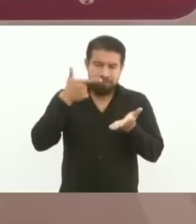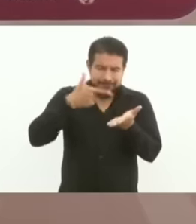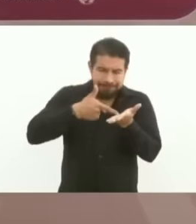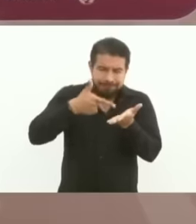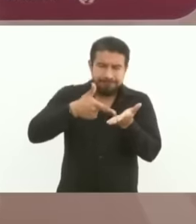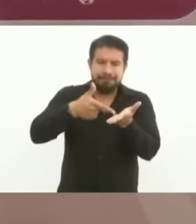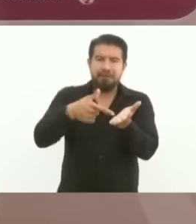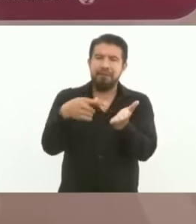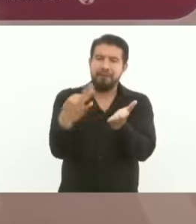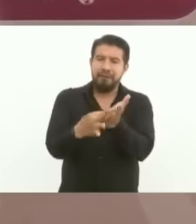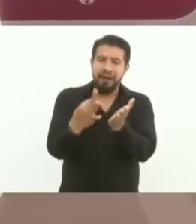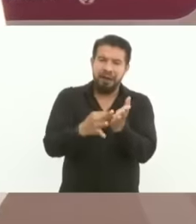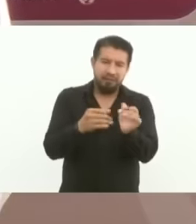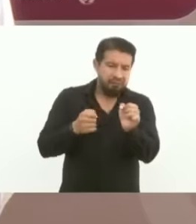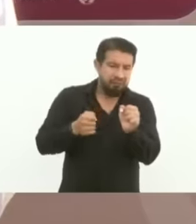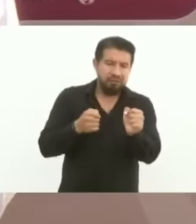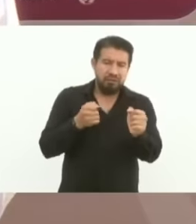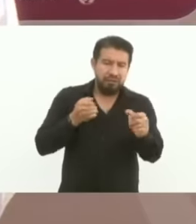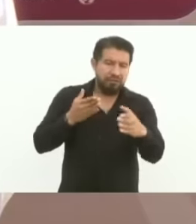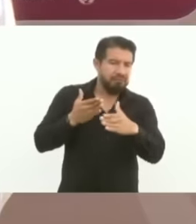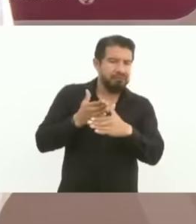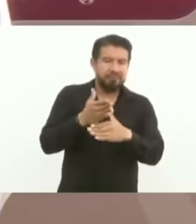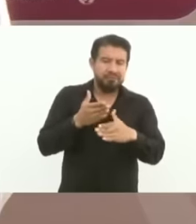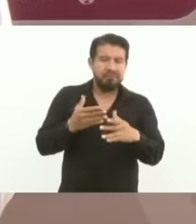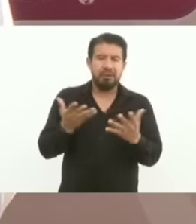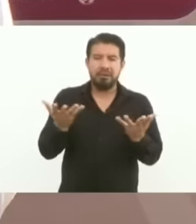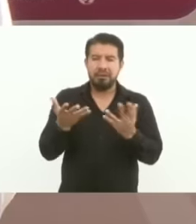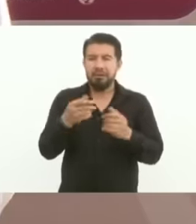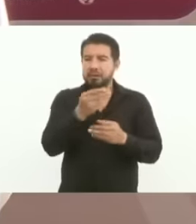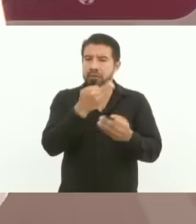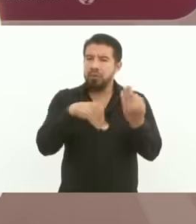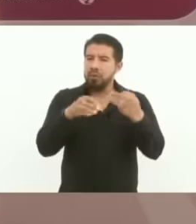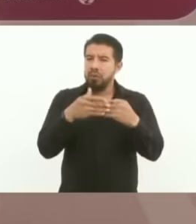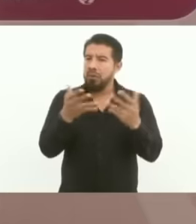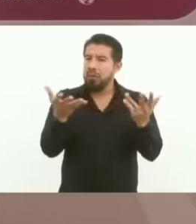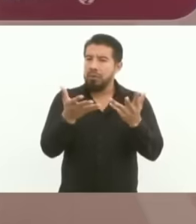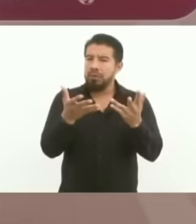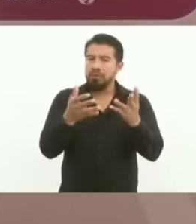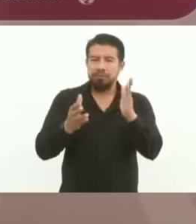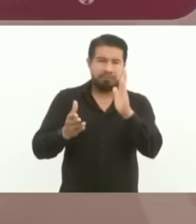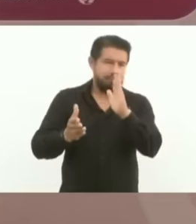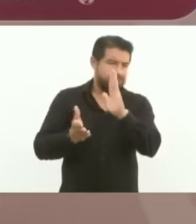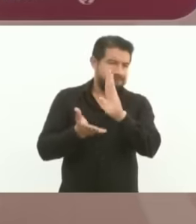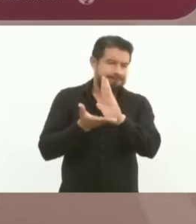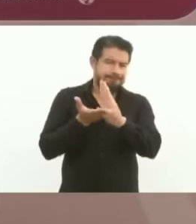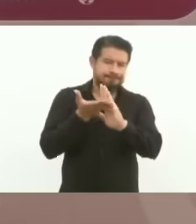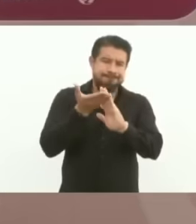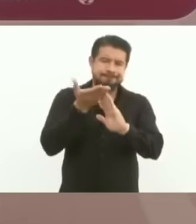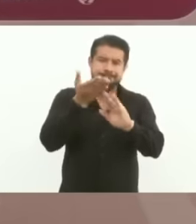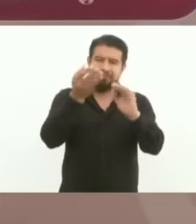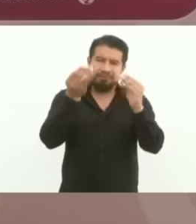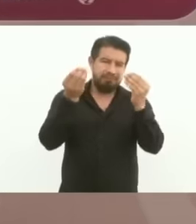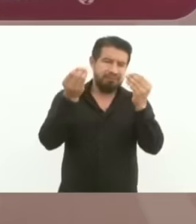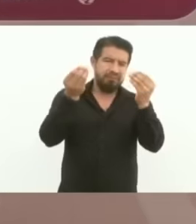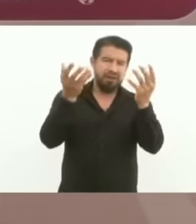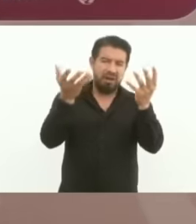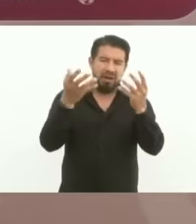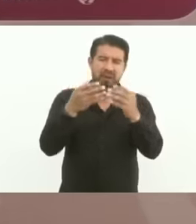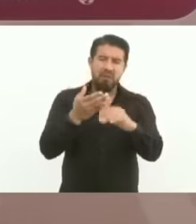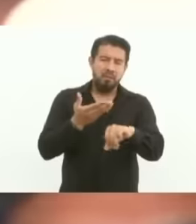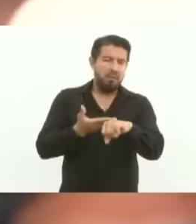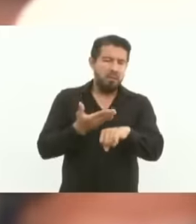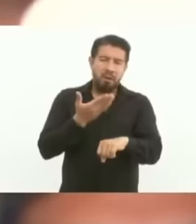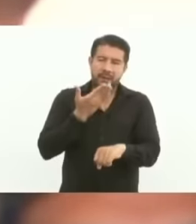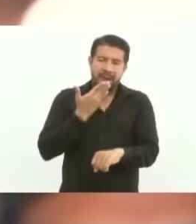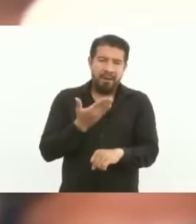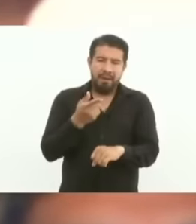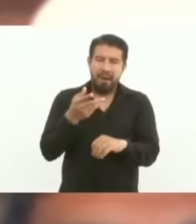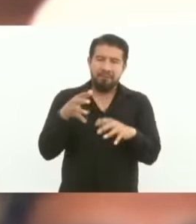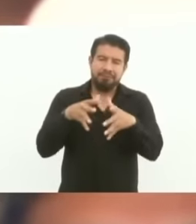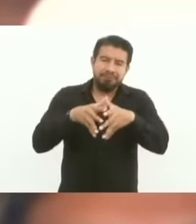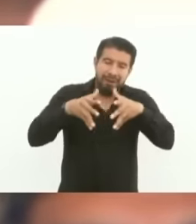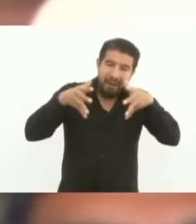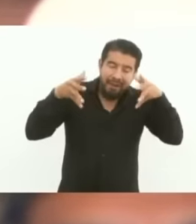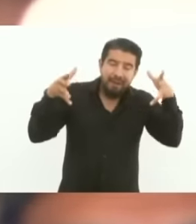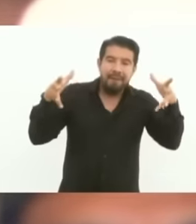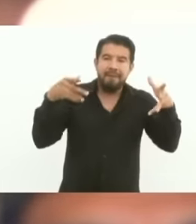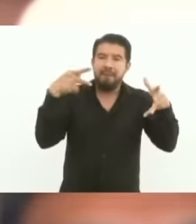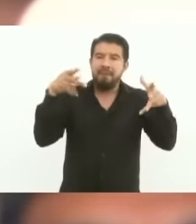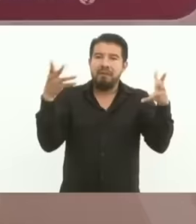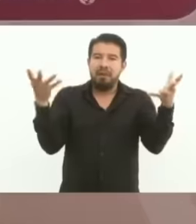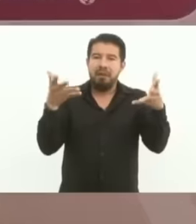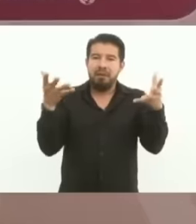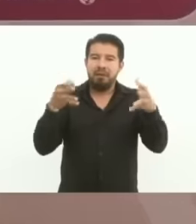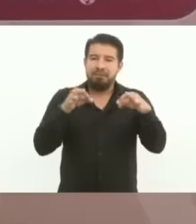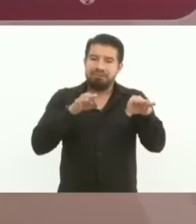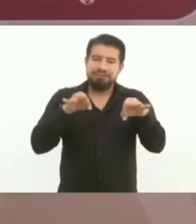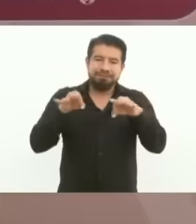do everything. works like these that are majestic works of art and also of